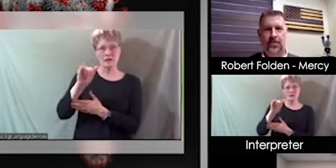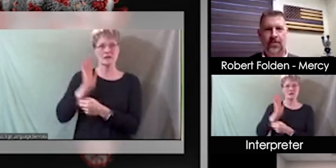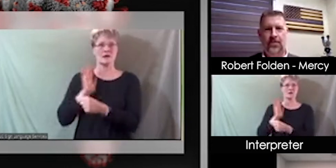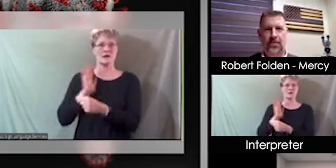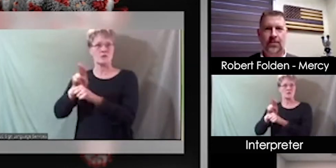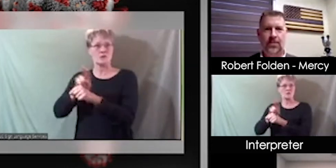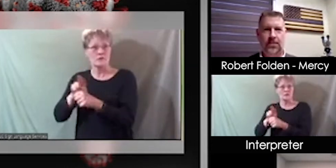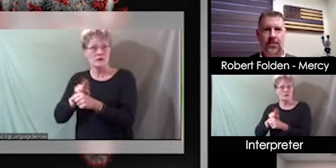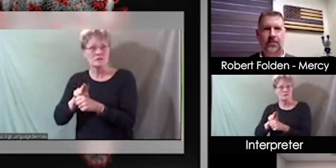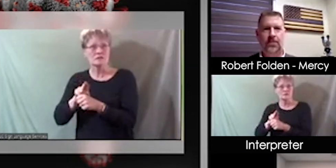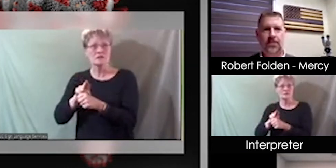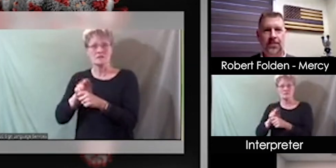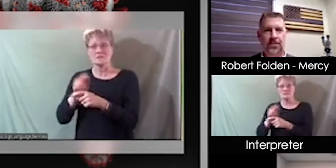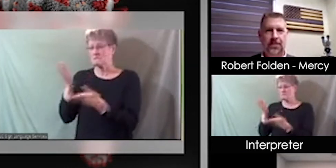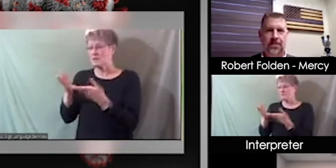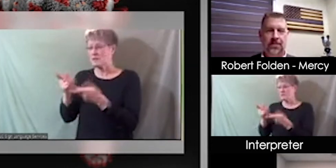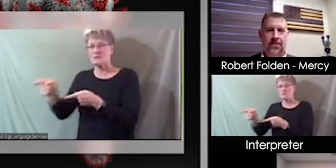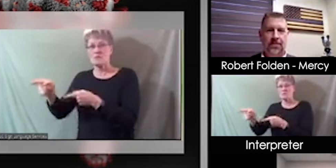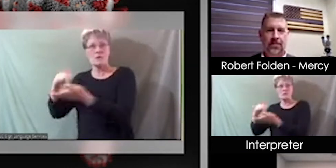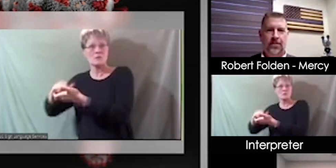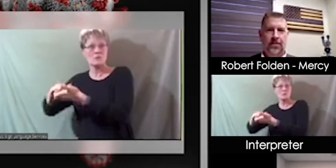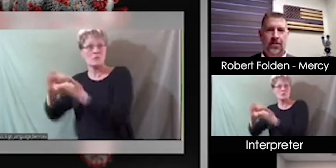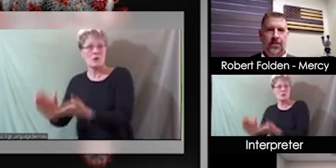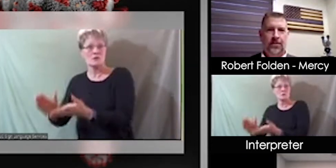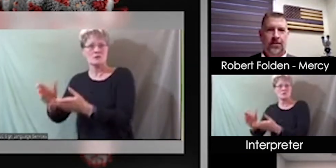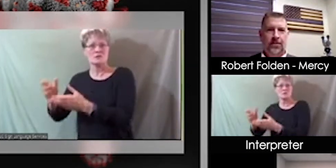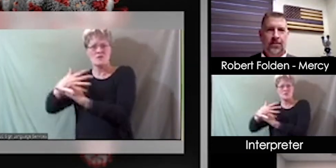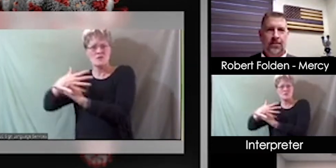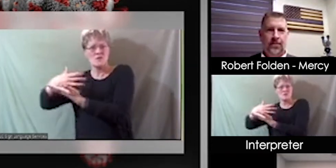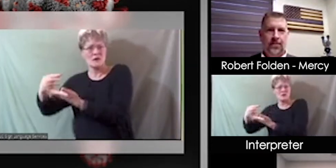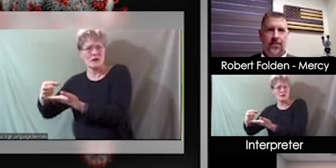short on supplies and we've had such great,